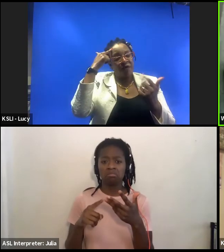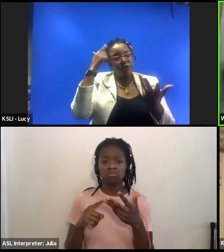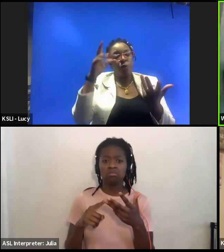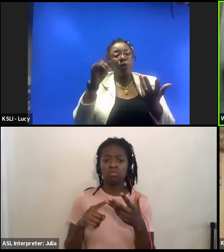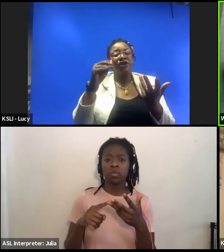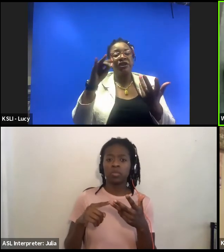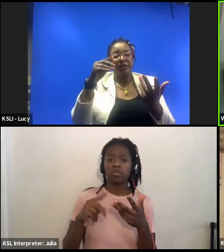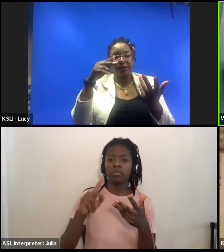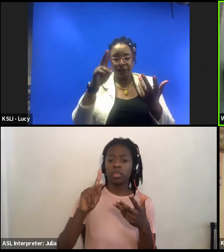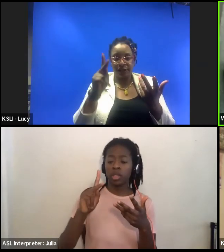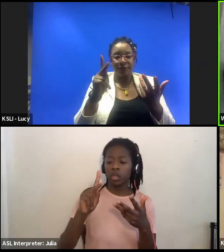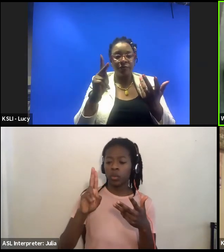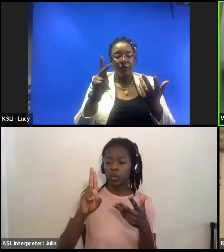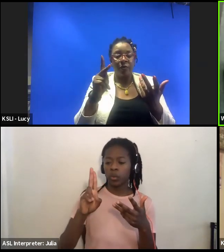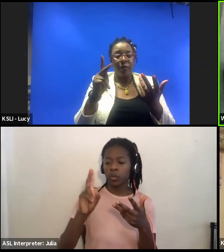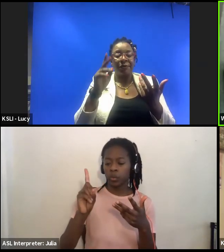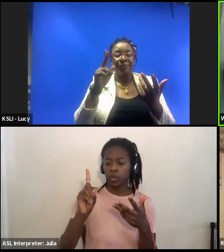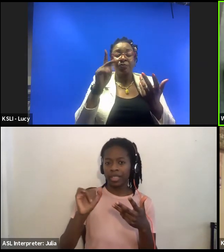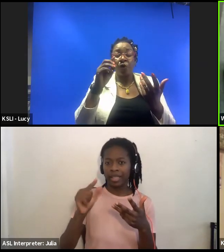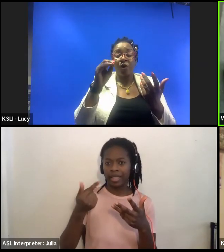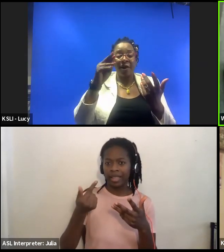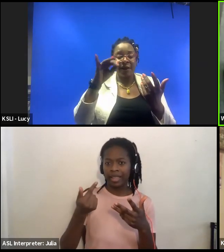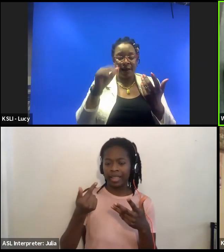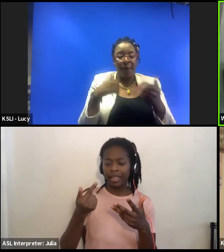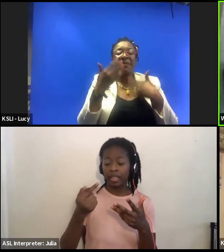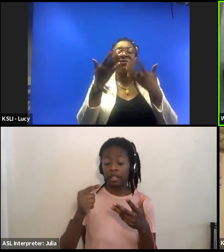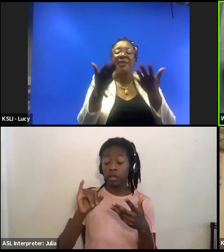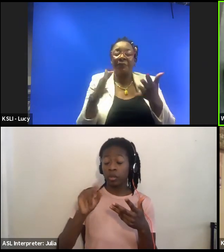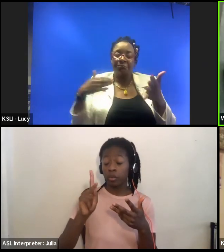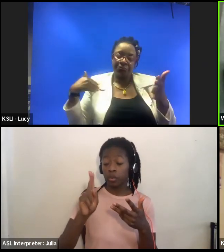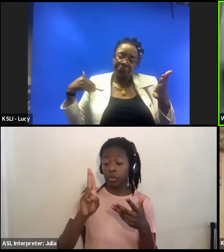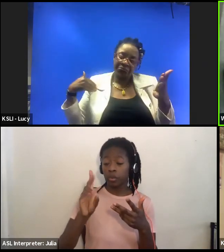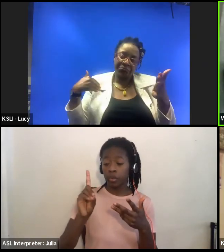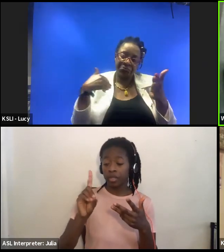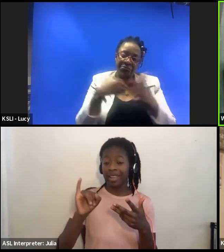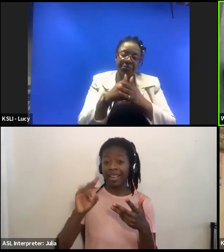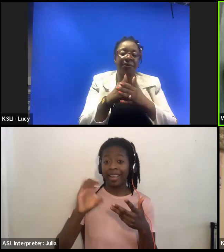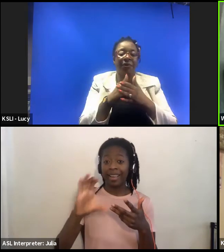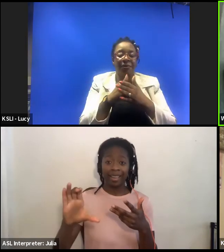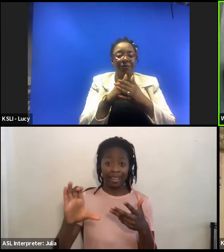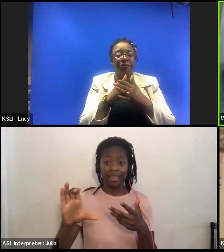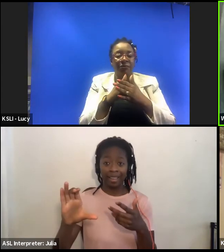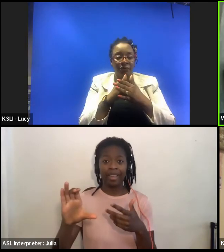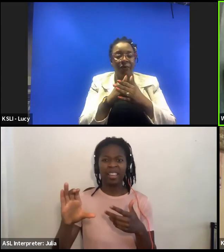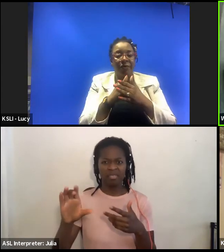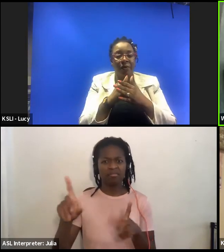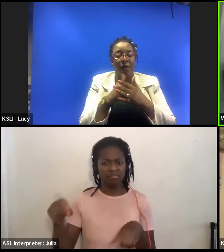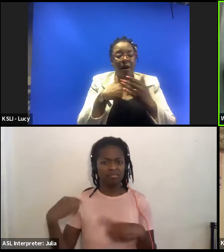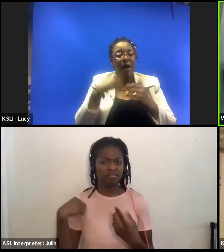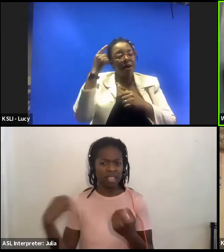Code Inc have been there for me through thick or thin. And I remember when we were working together